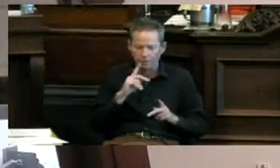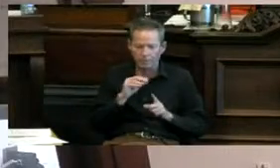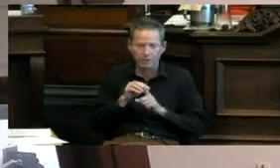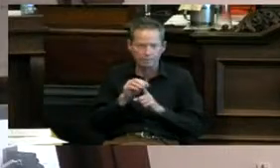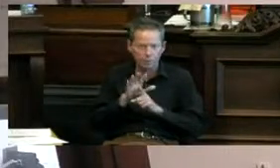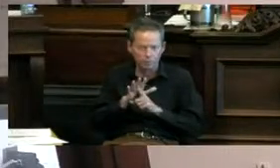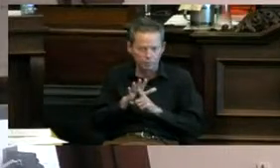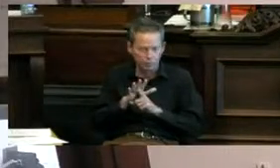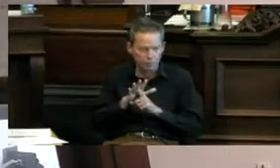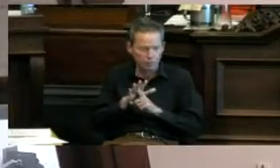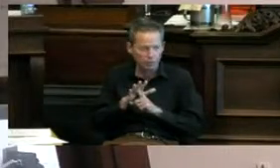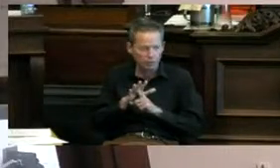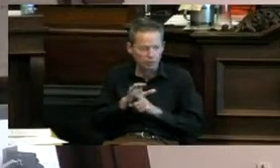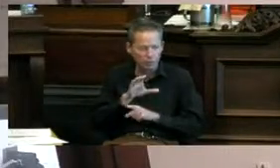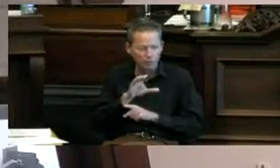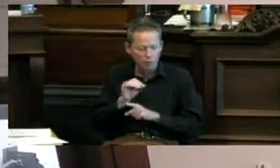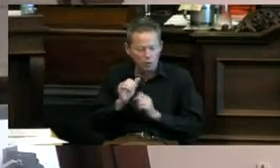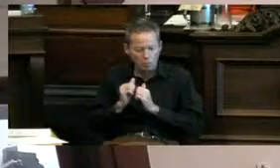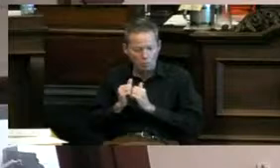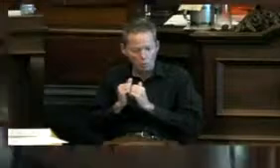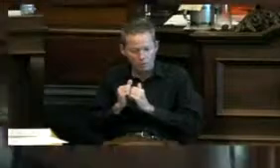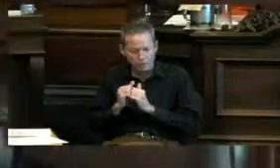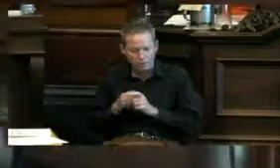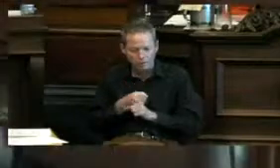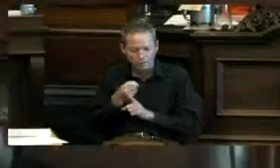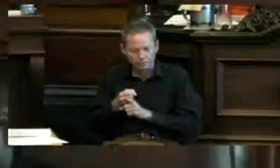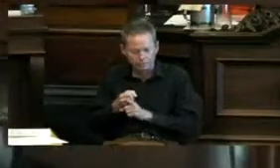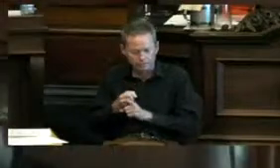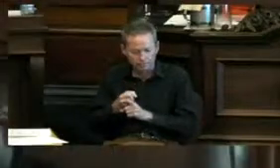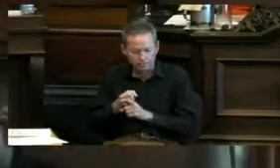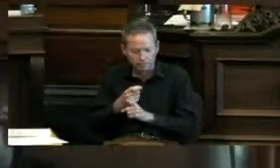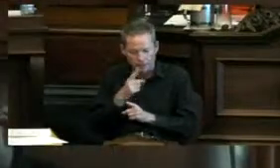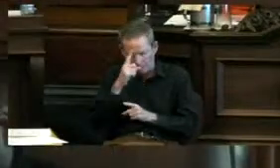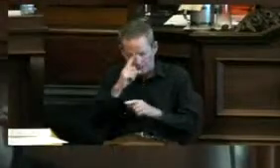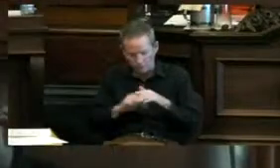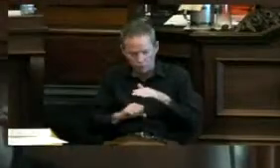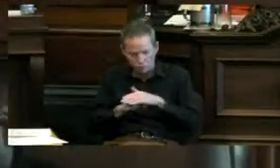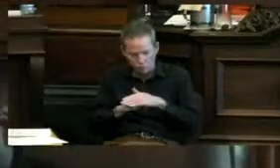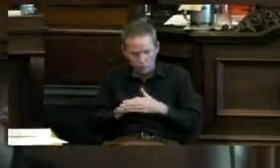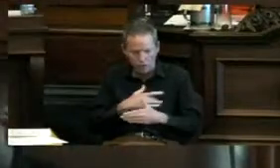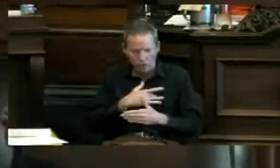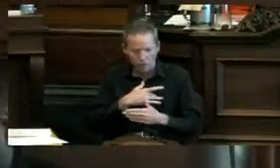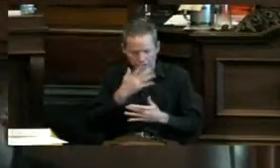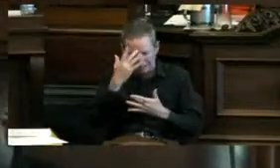reduce their chances of being